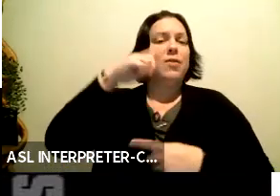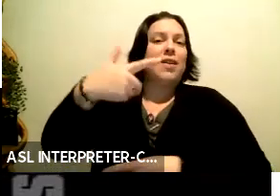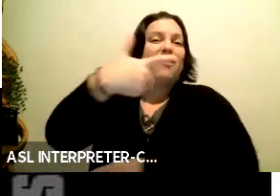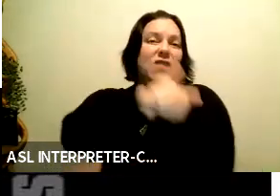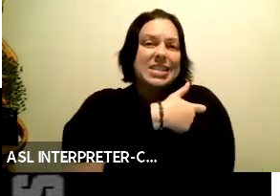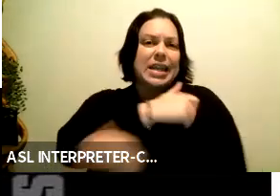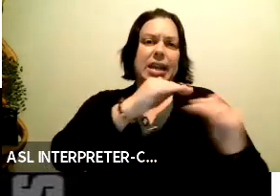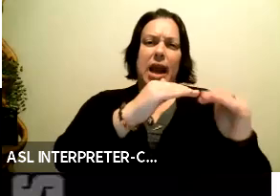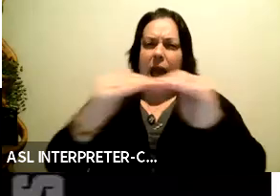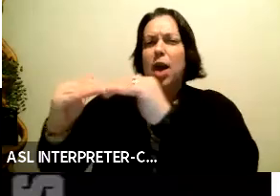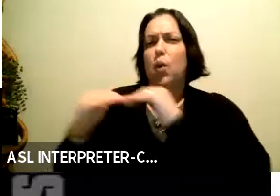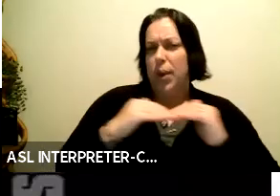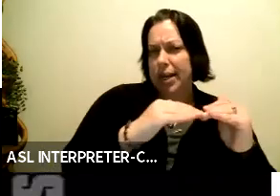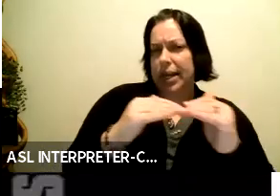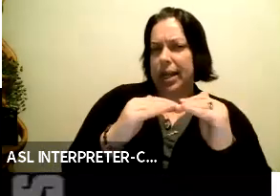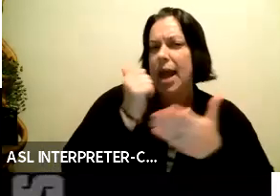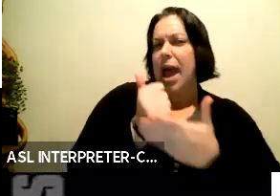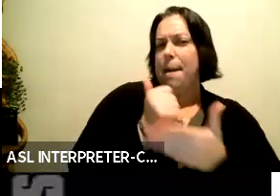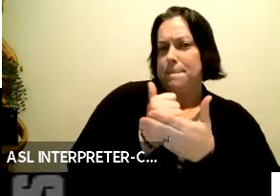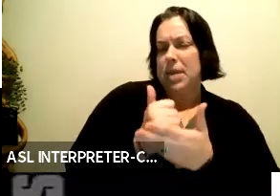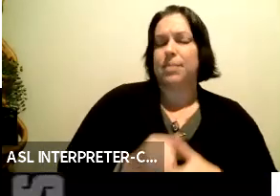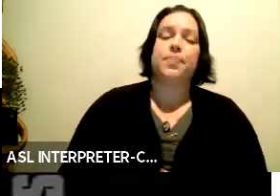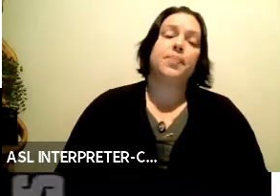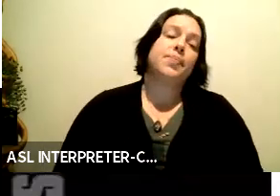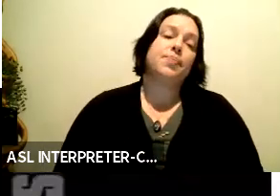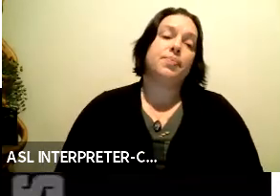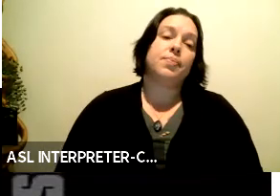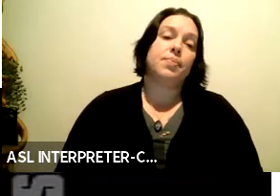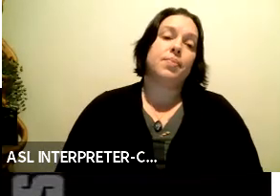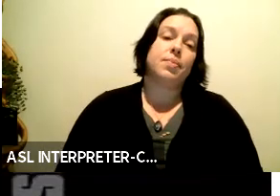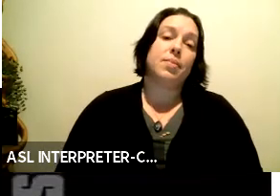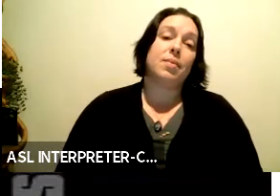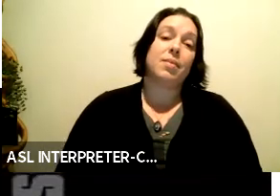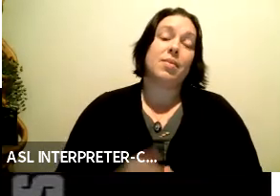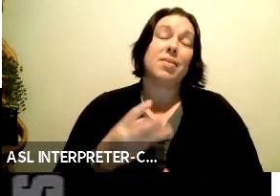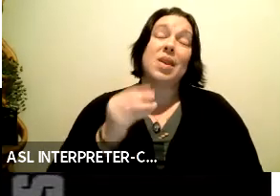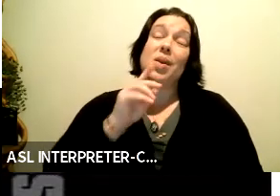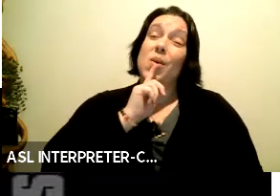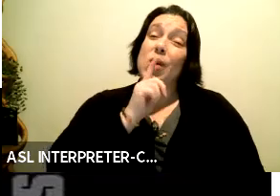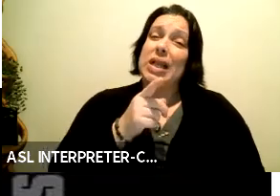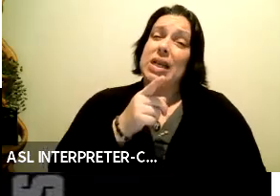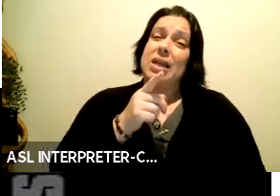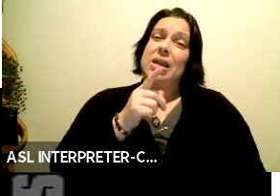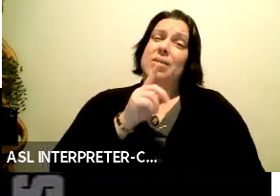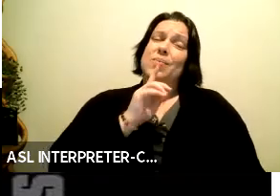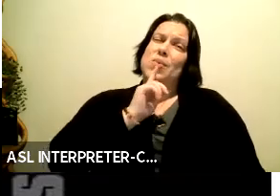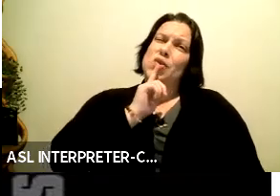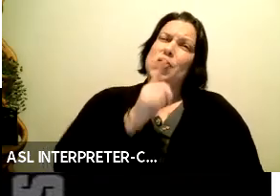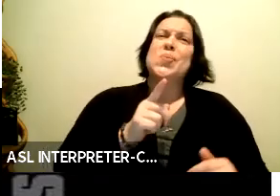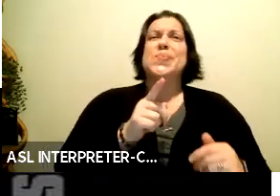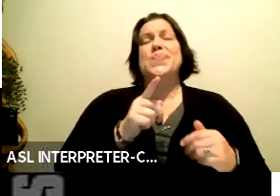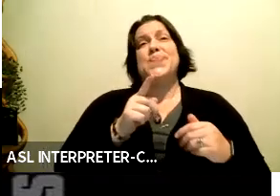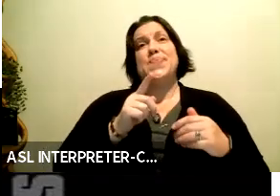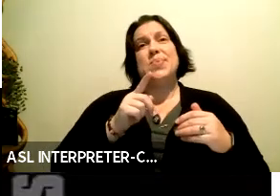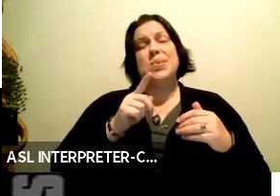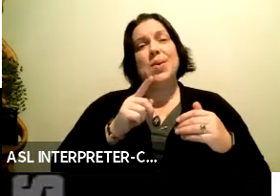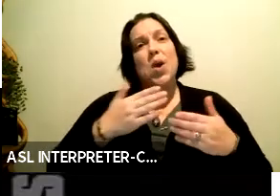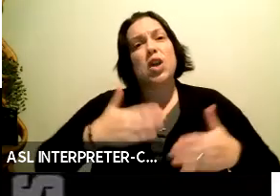with that effort. And more than anything it has been a true effort and joy to see an opportunity